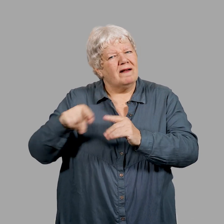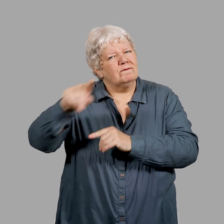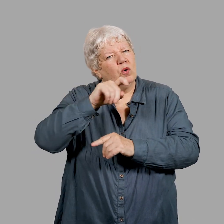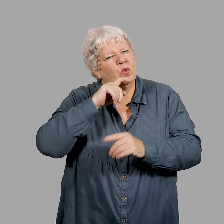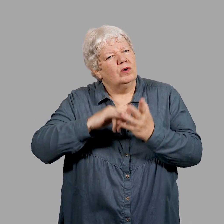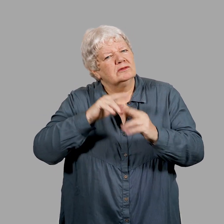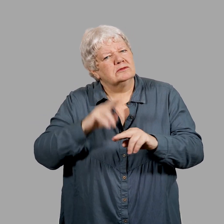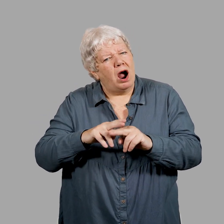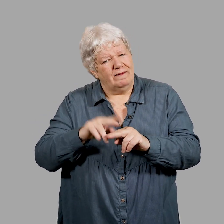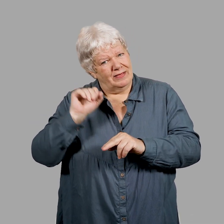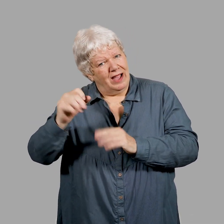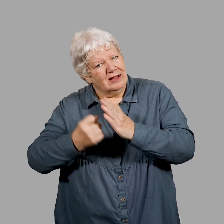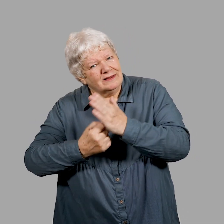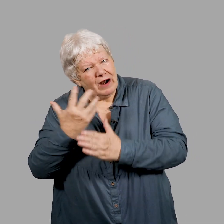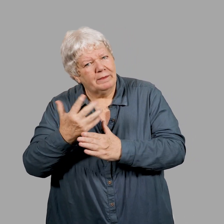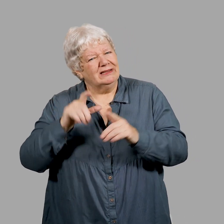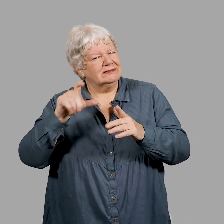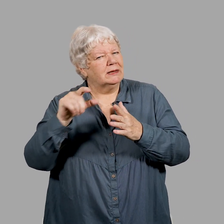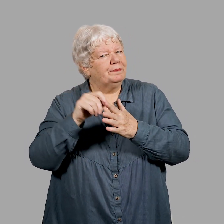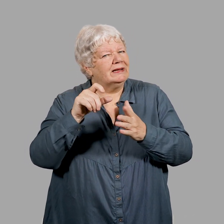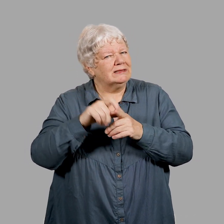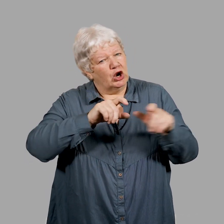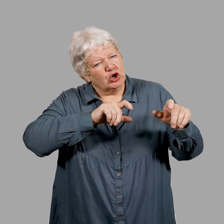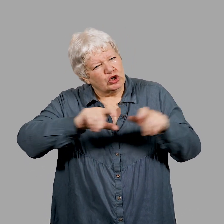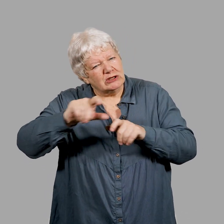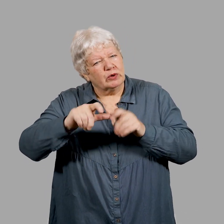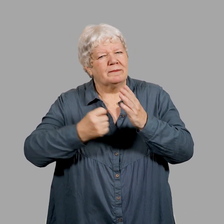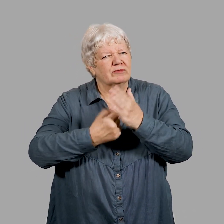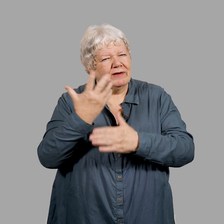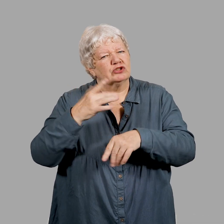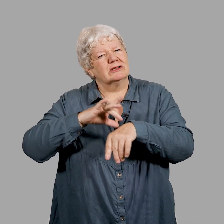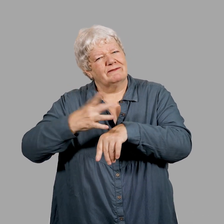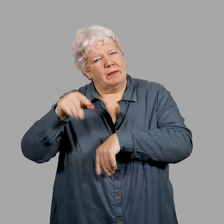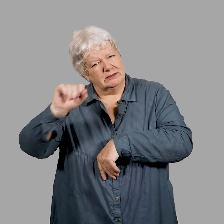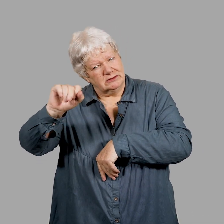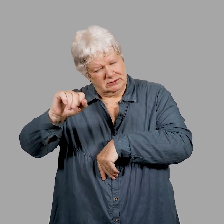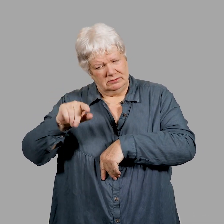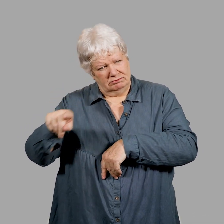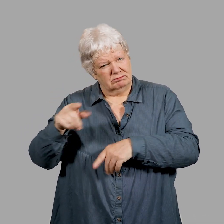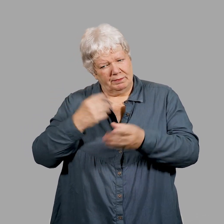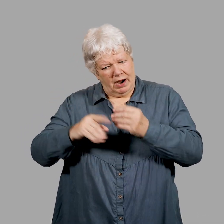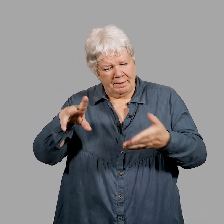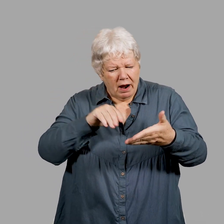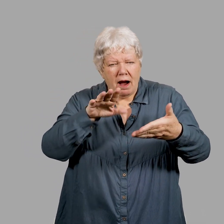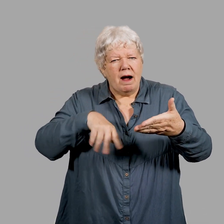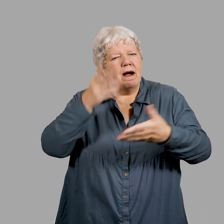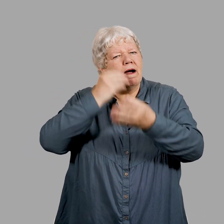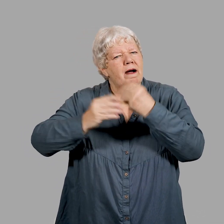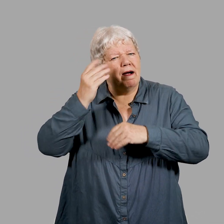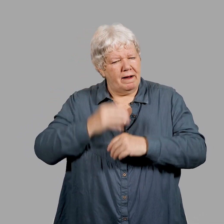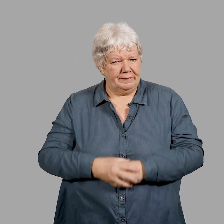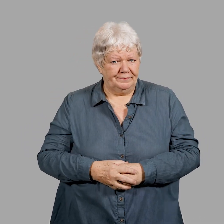for staff development and continuing professional development.